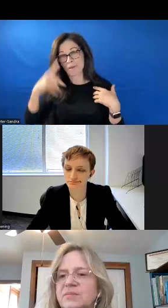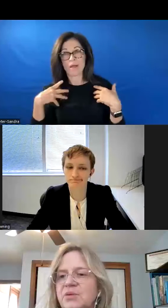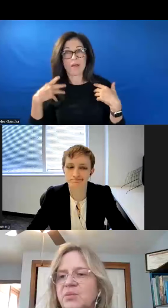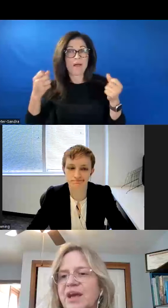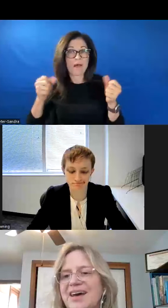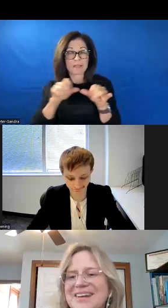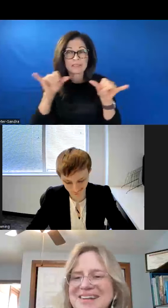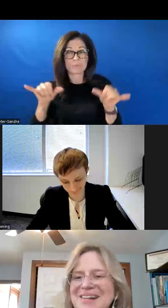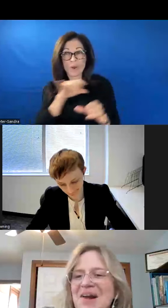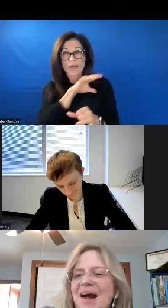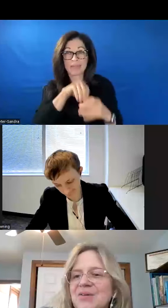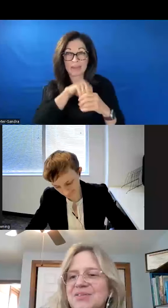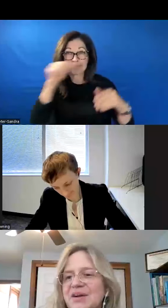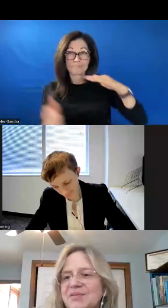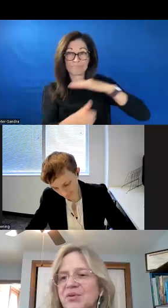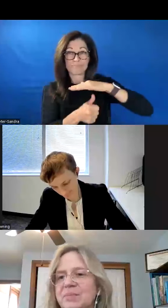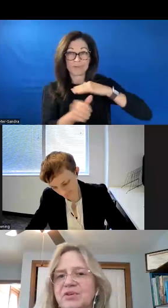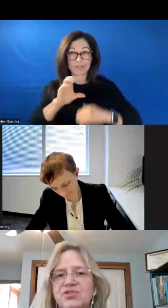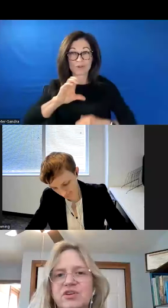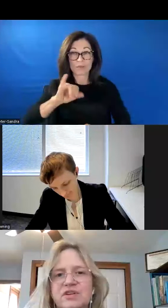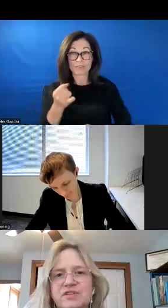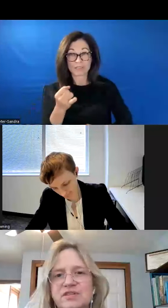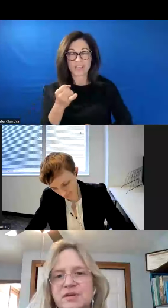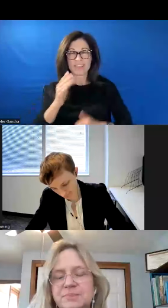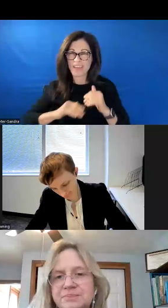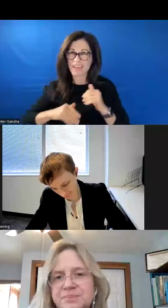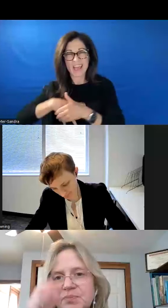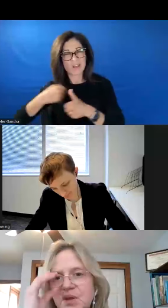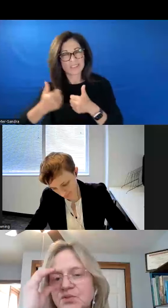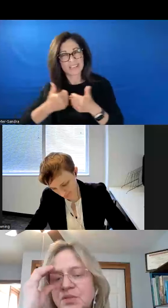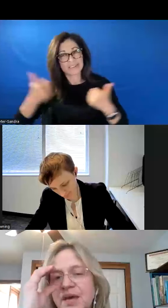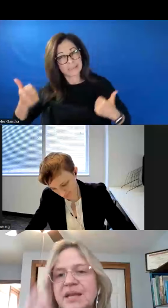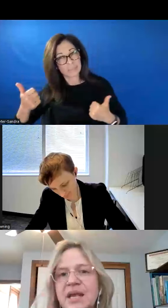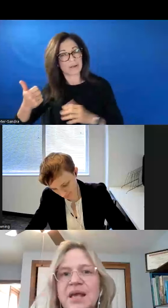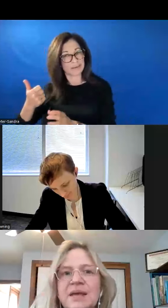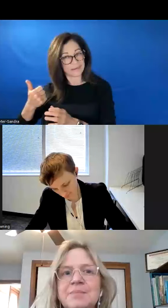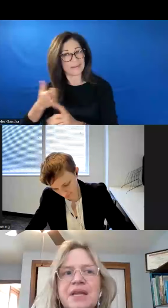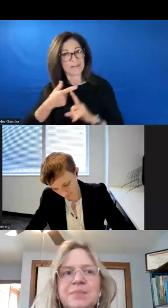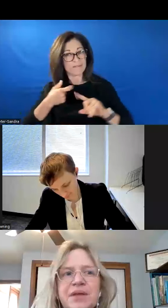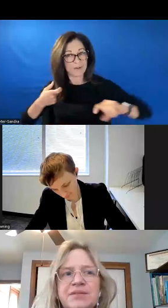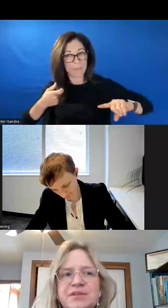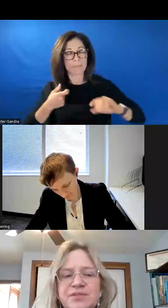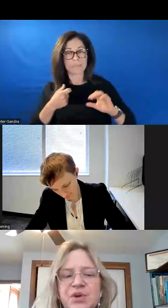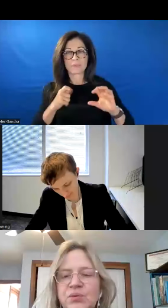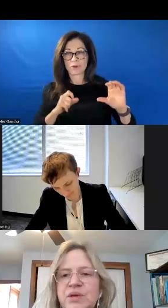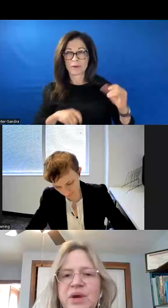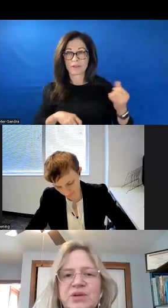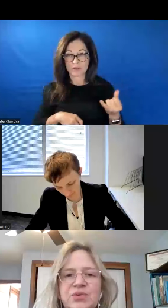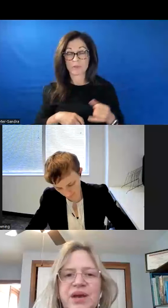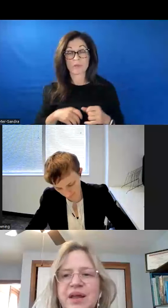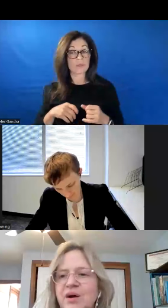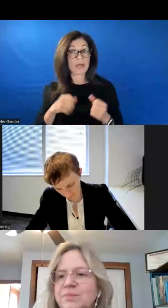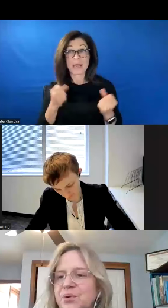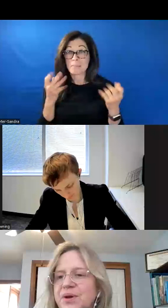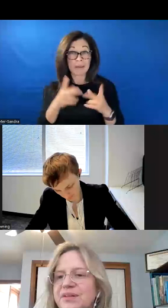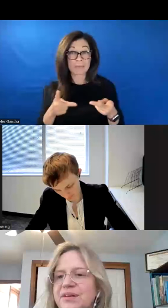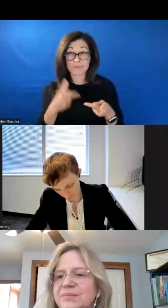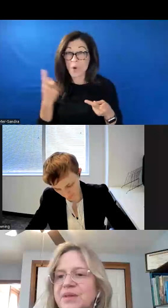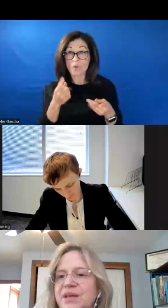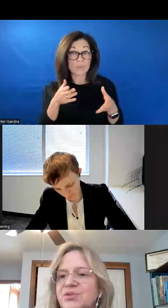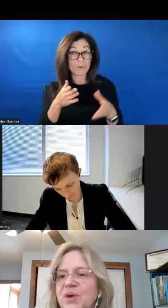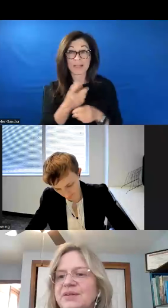THAN WE HAD OUTSIDE OF IT SO THAT IN MANY PLACES THE ONLY WAY TO GET HELP QUICKLY IS TO